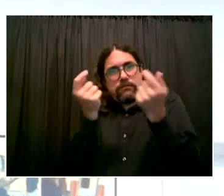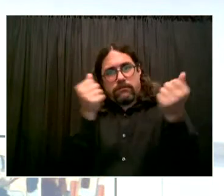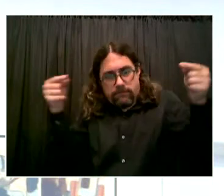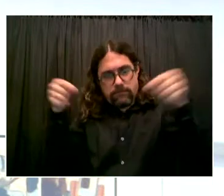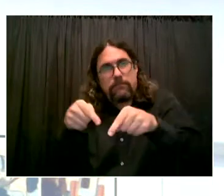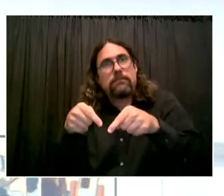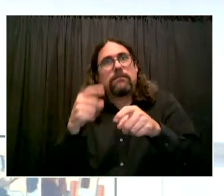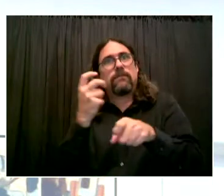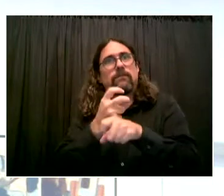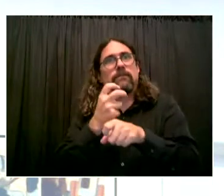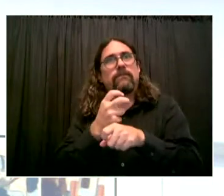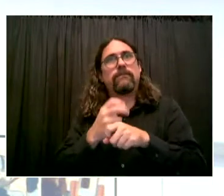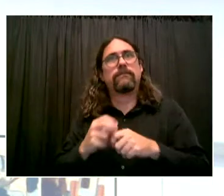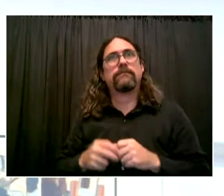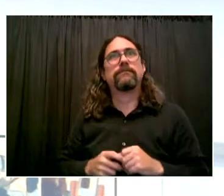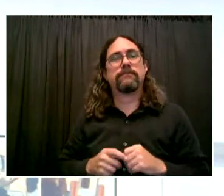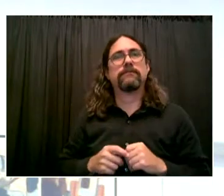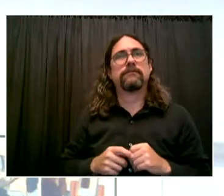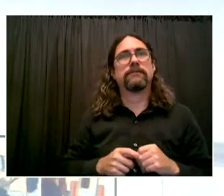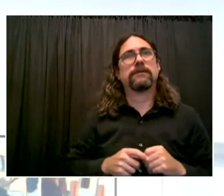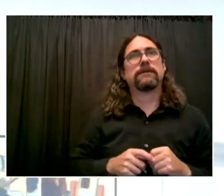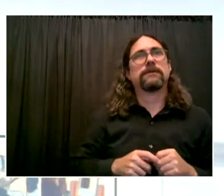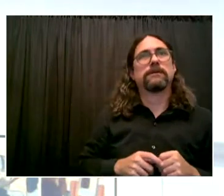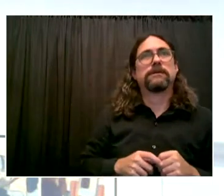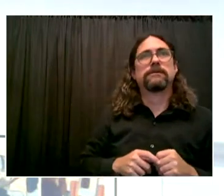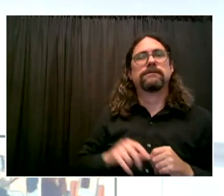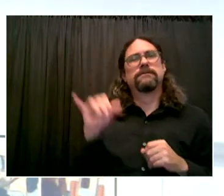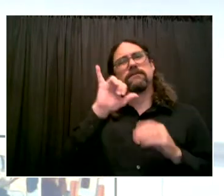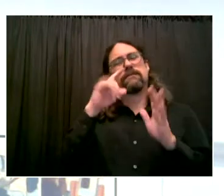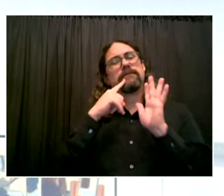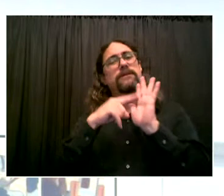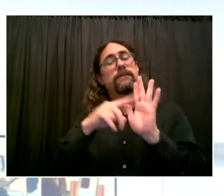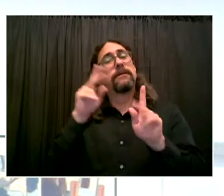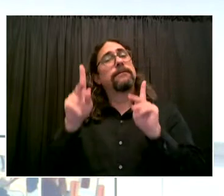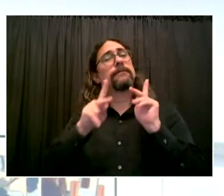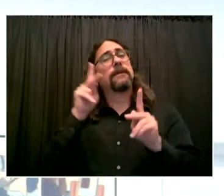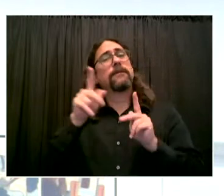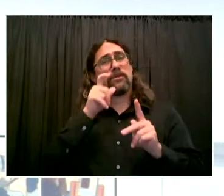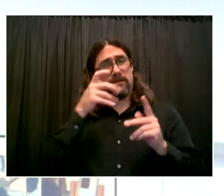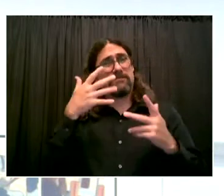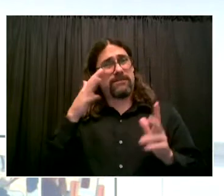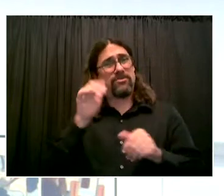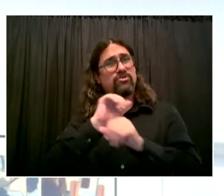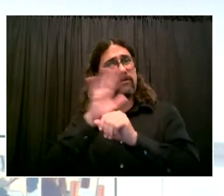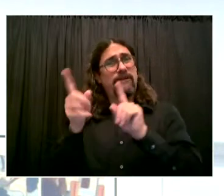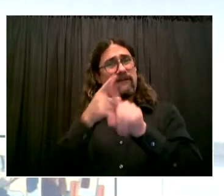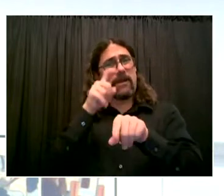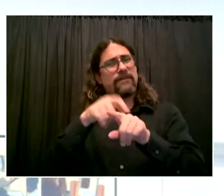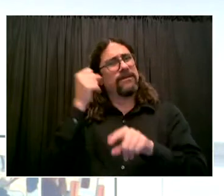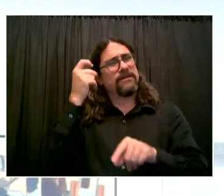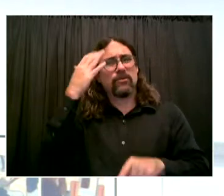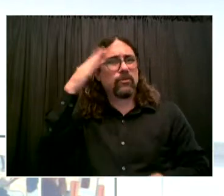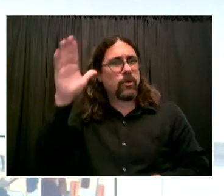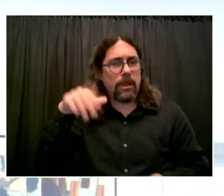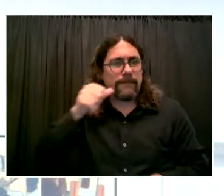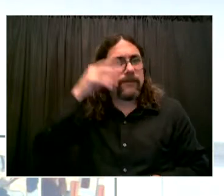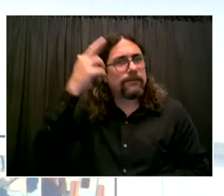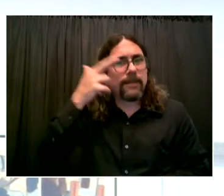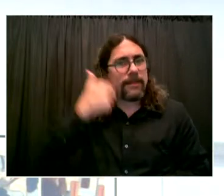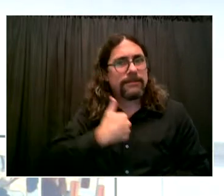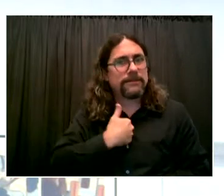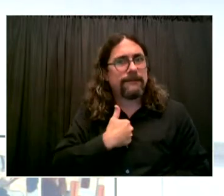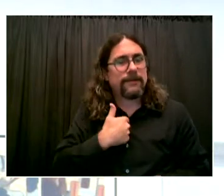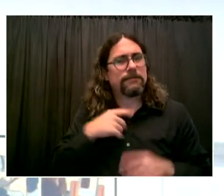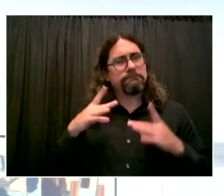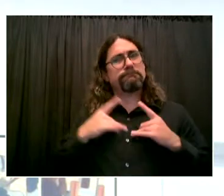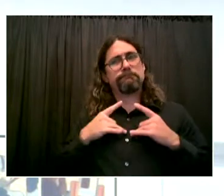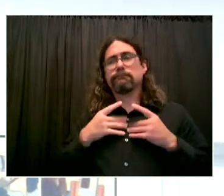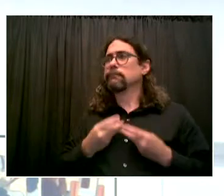POSITIVE TESTS